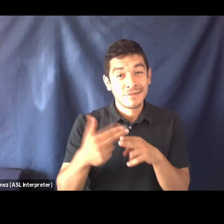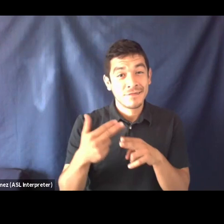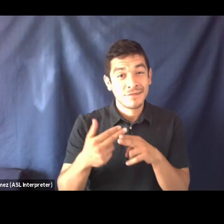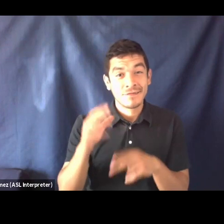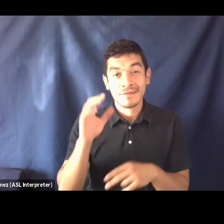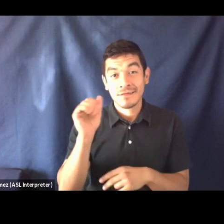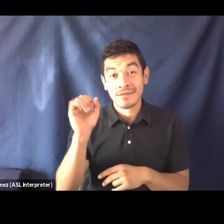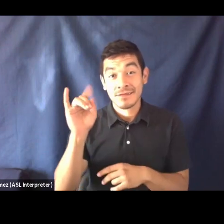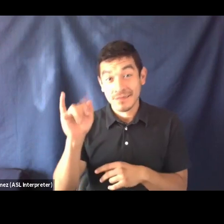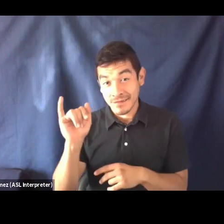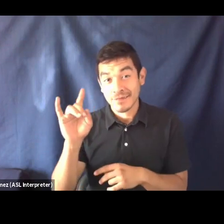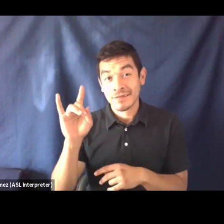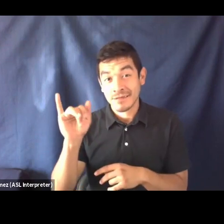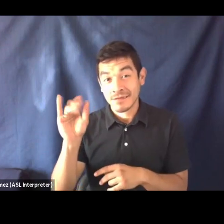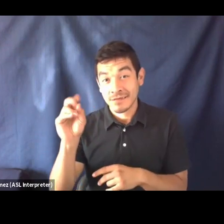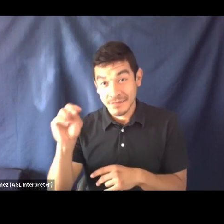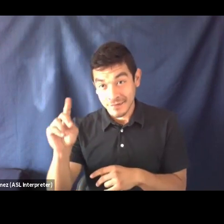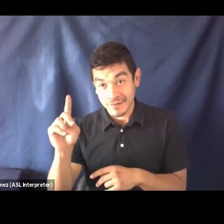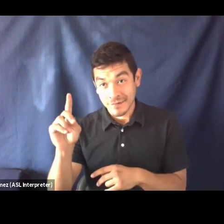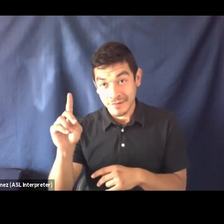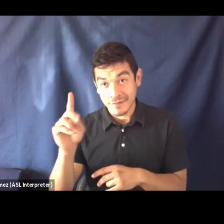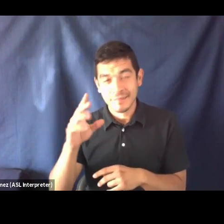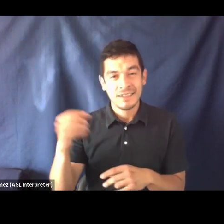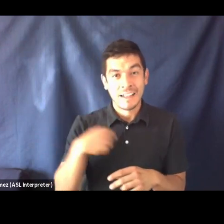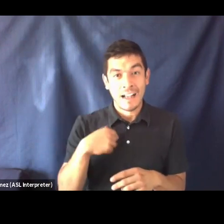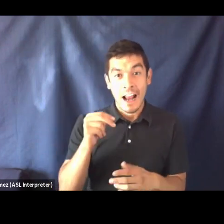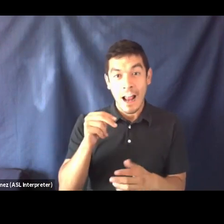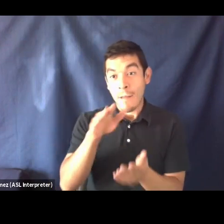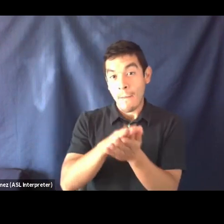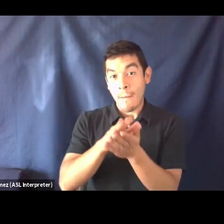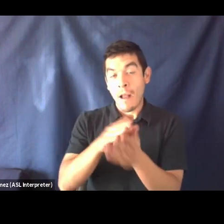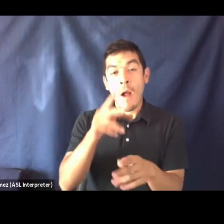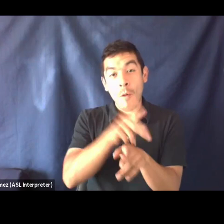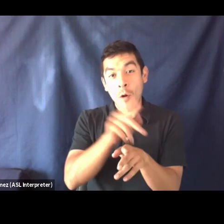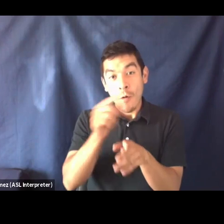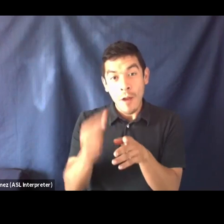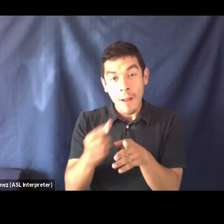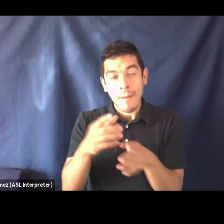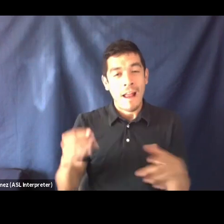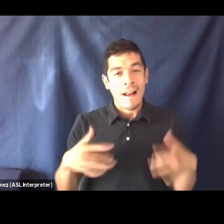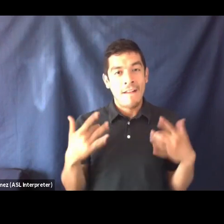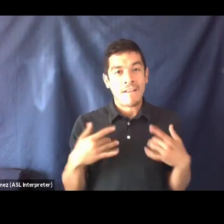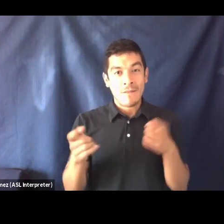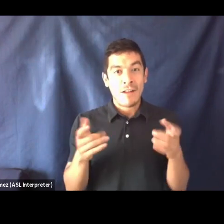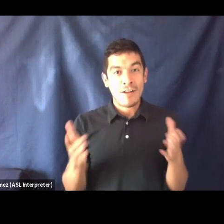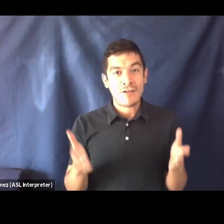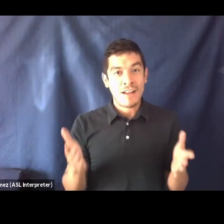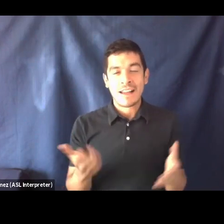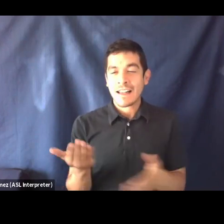and I am the Public Programs and Events Manager here at the International Documentary Association.